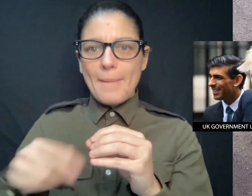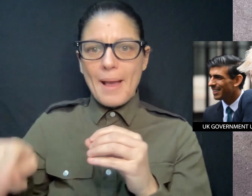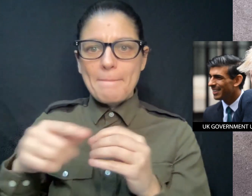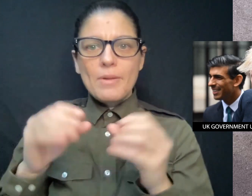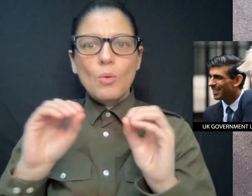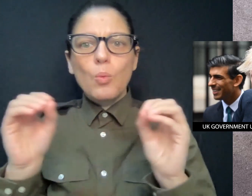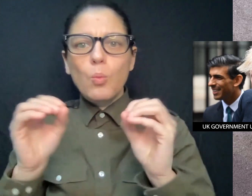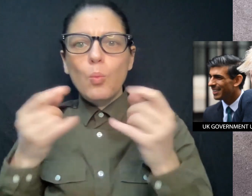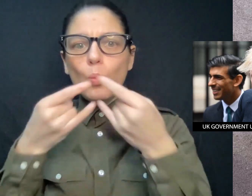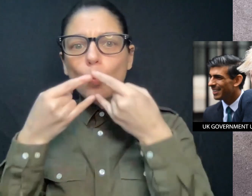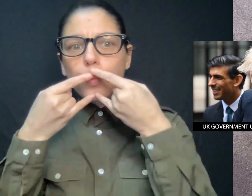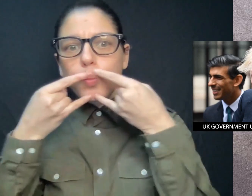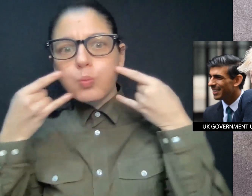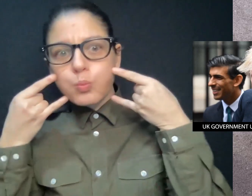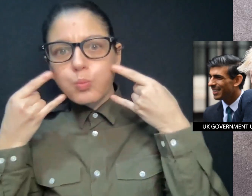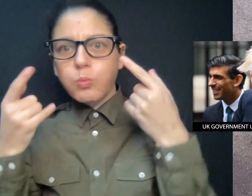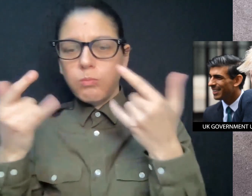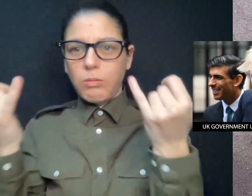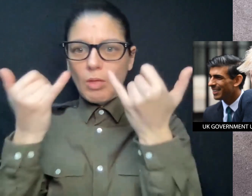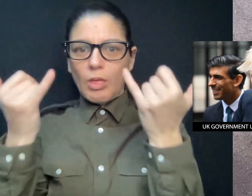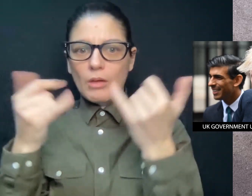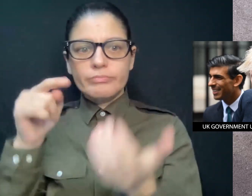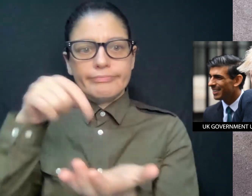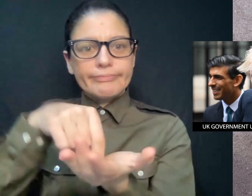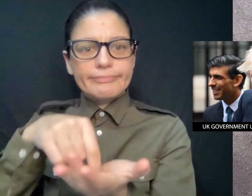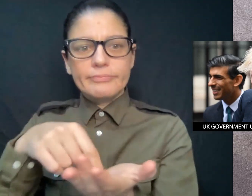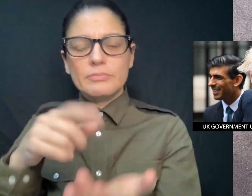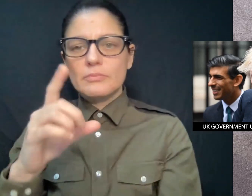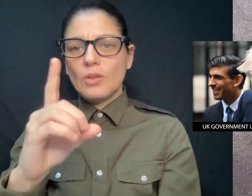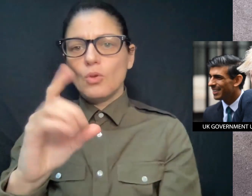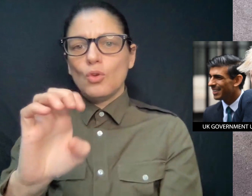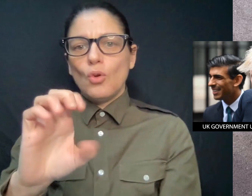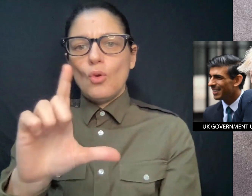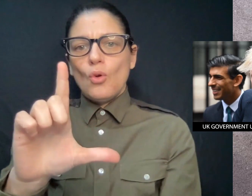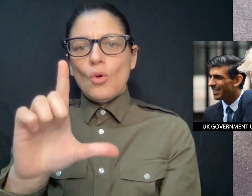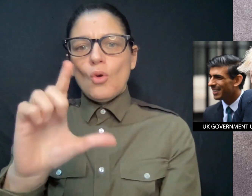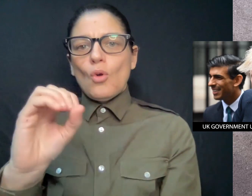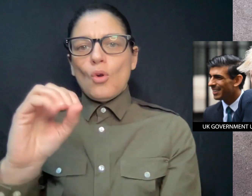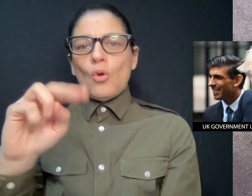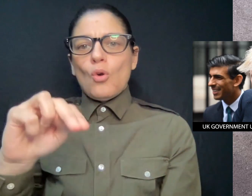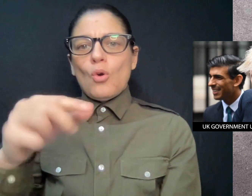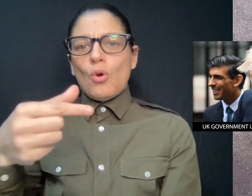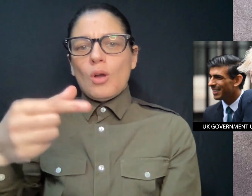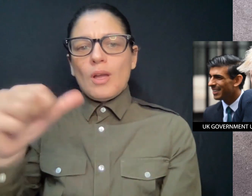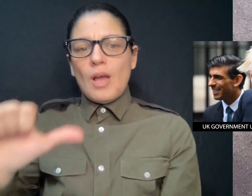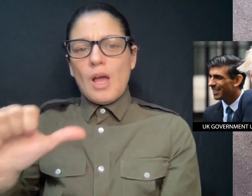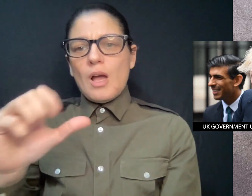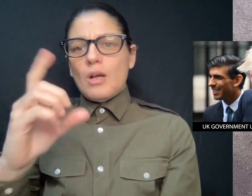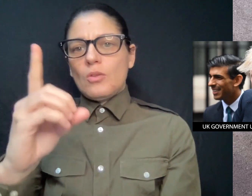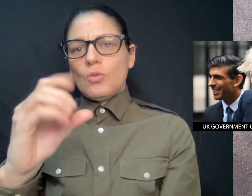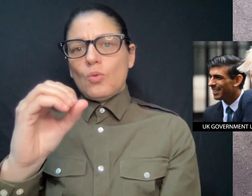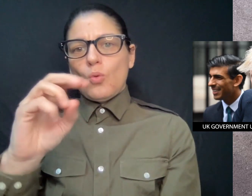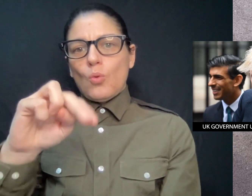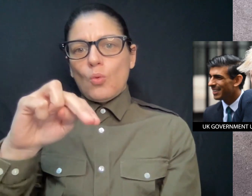revealing dozens of maskless people partying at the conservatives' headquarters